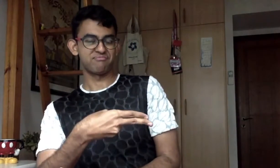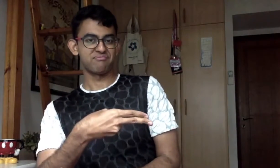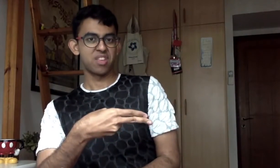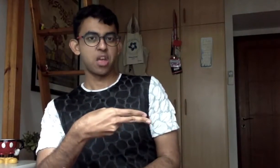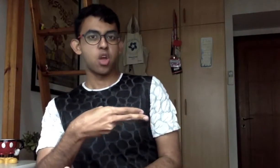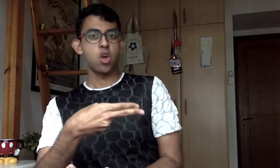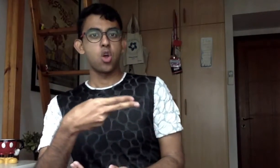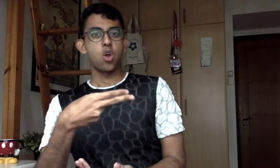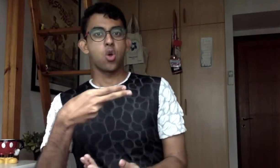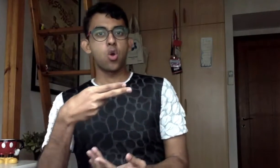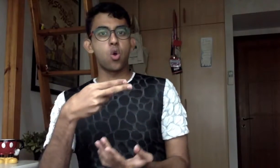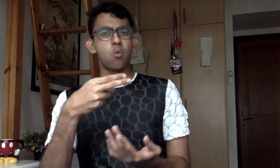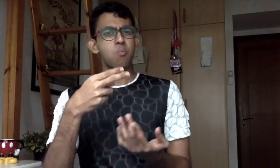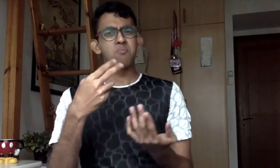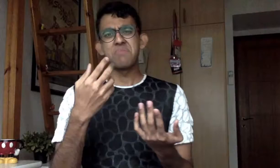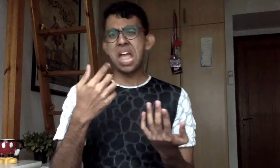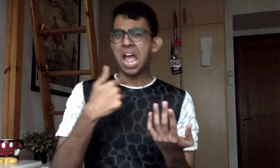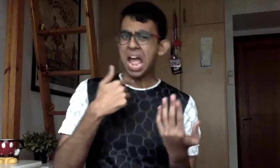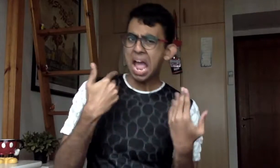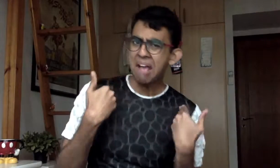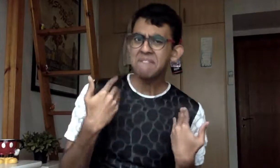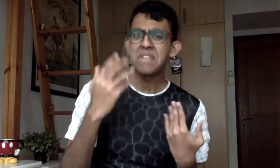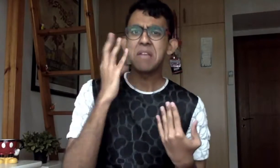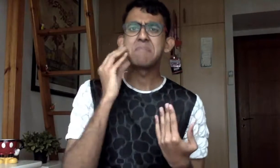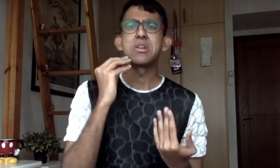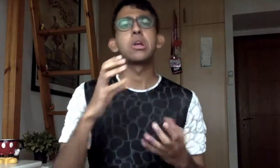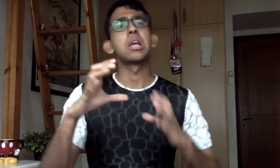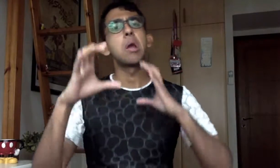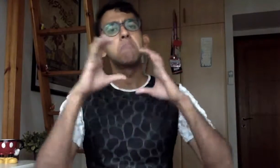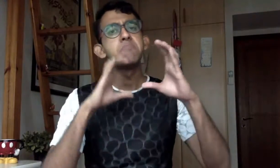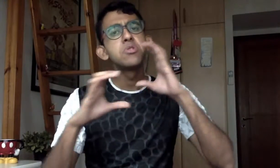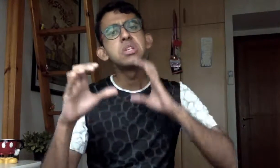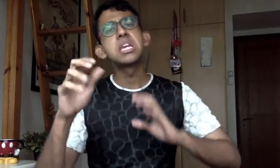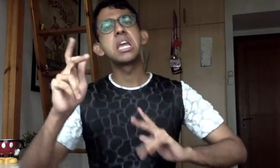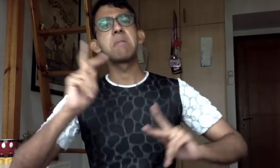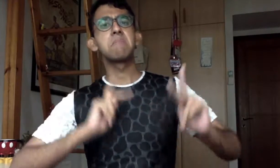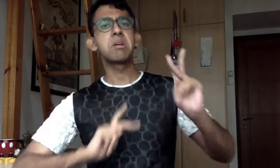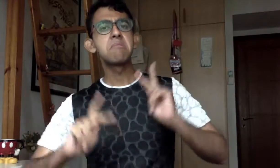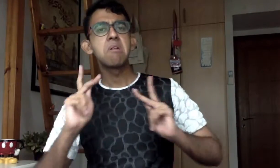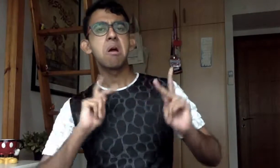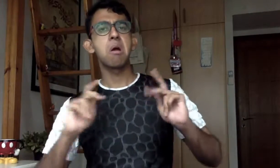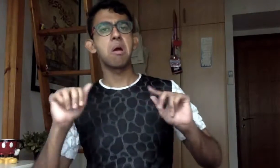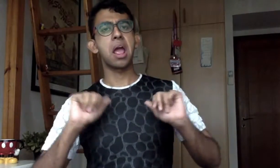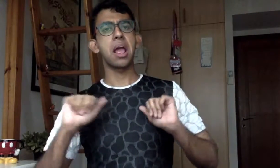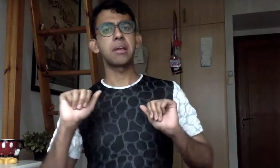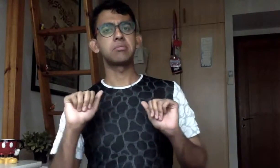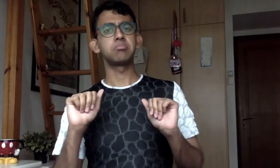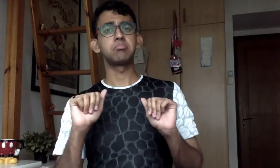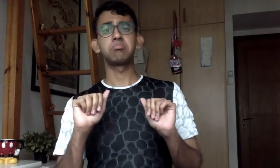I have experience performing and communicating and acting.